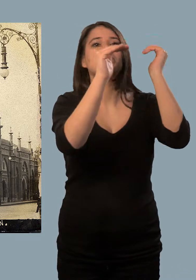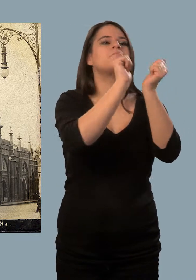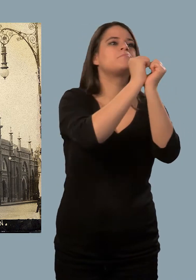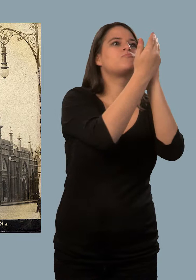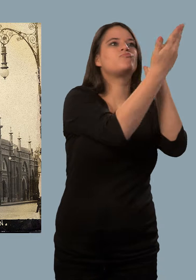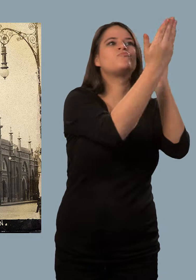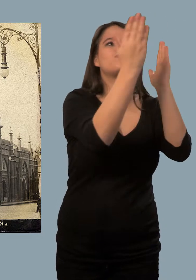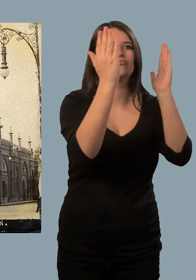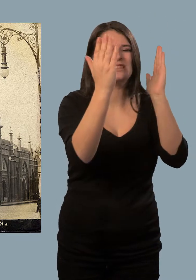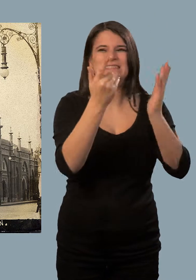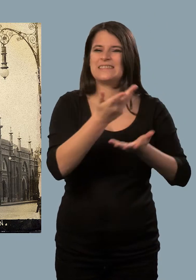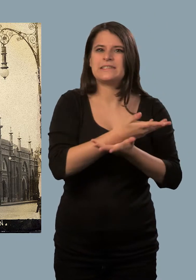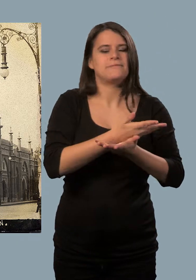of the Pavilion.